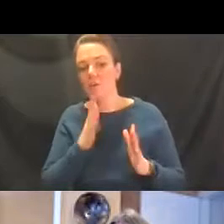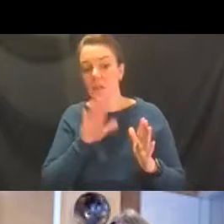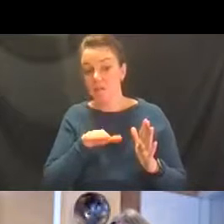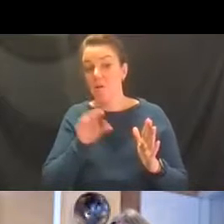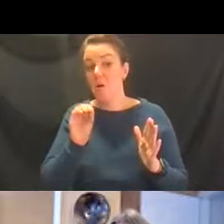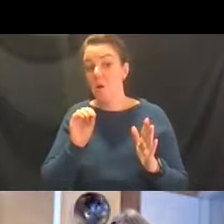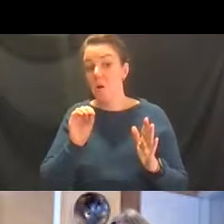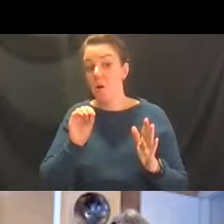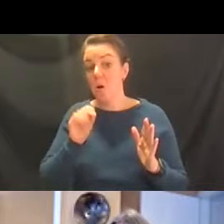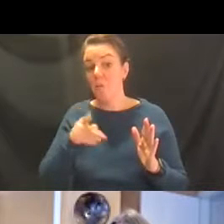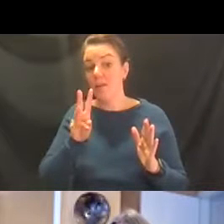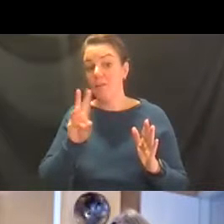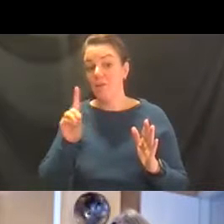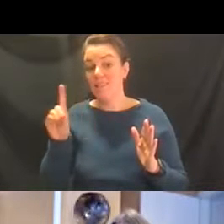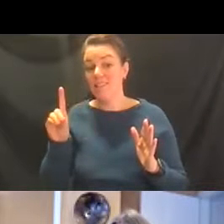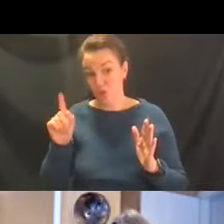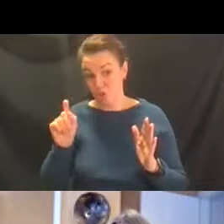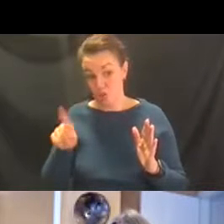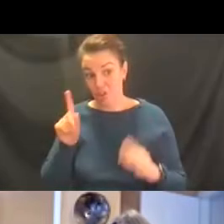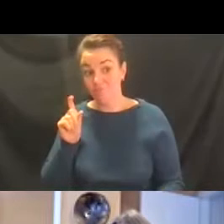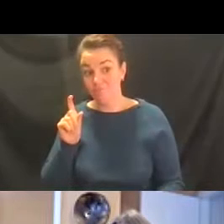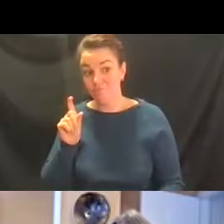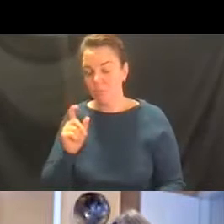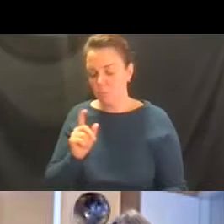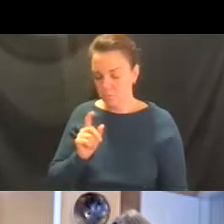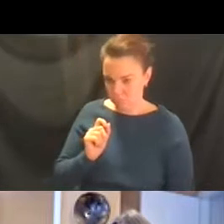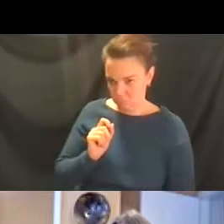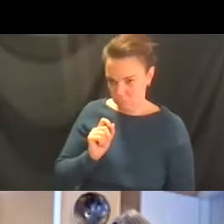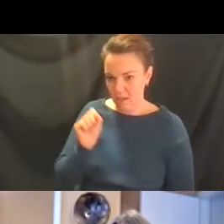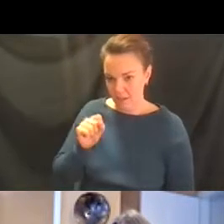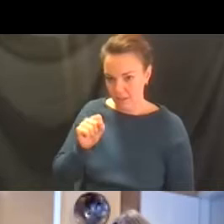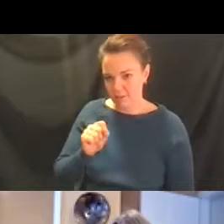services makes sense. I would say probably almost 100 percent of that time the answer